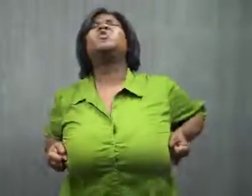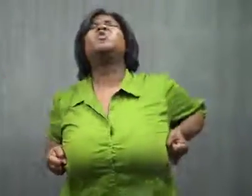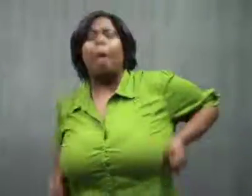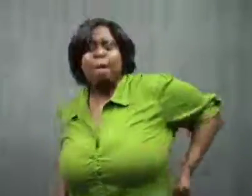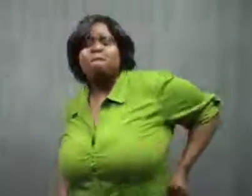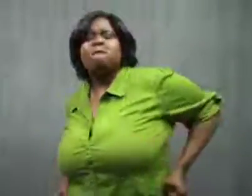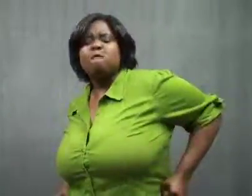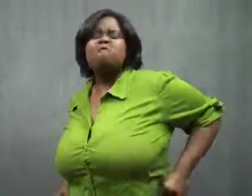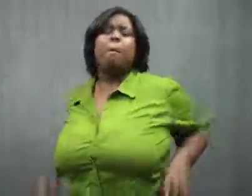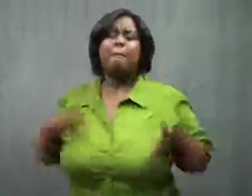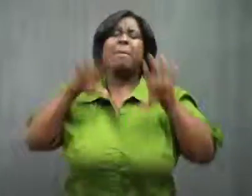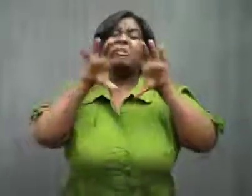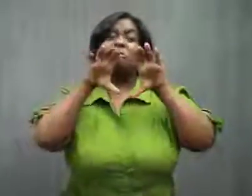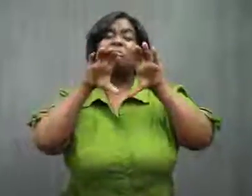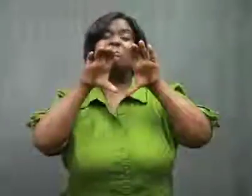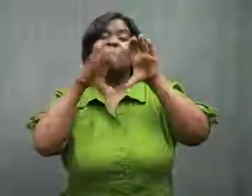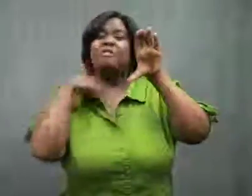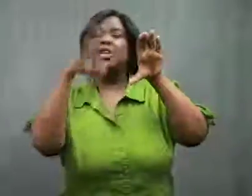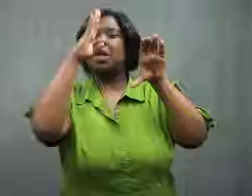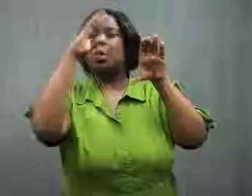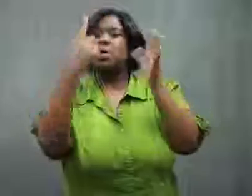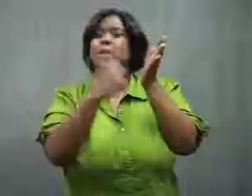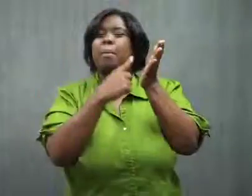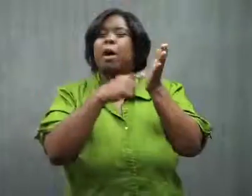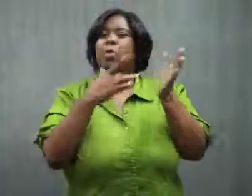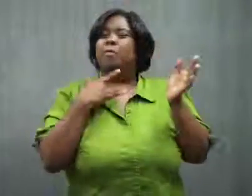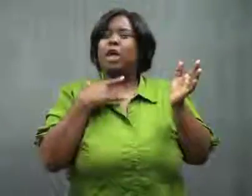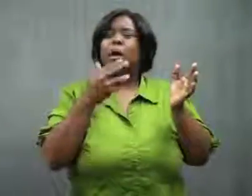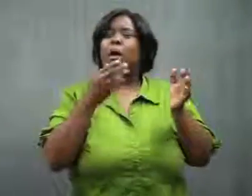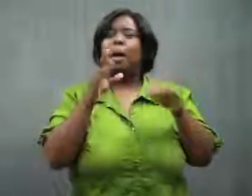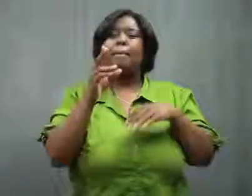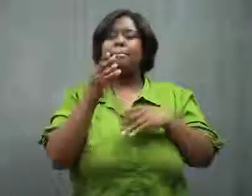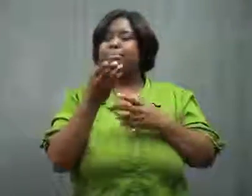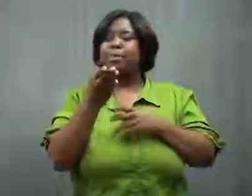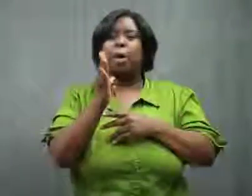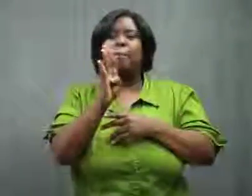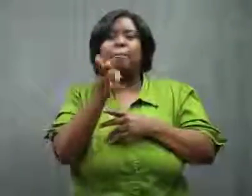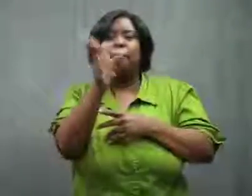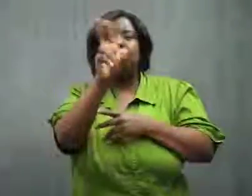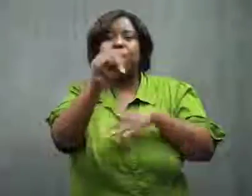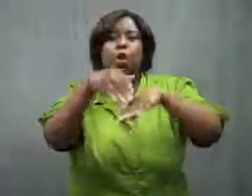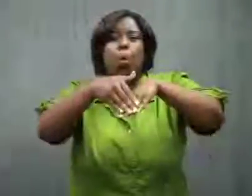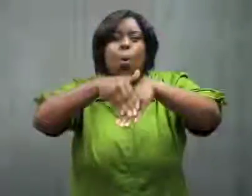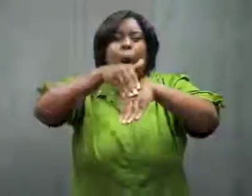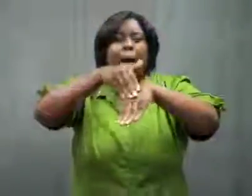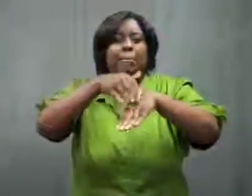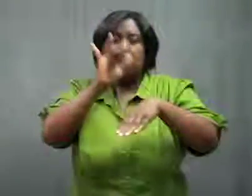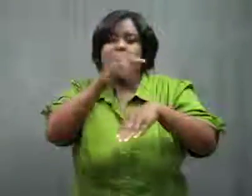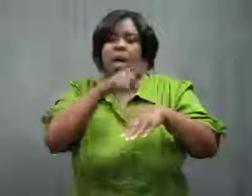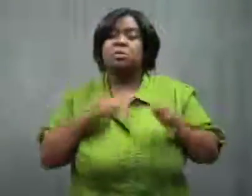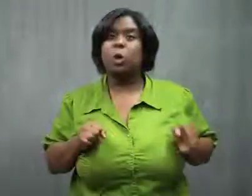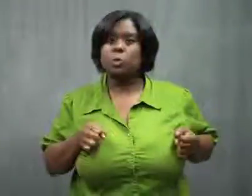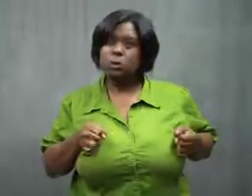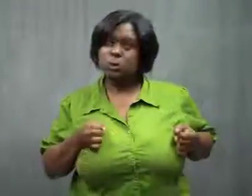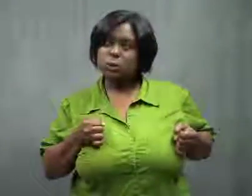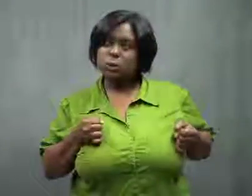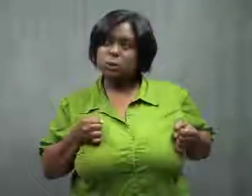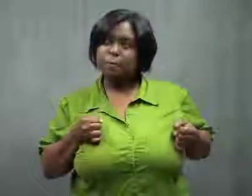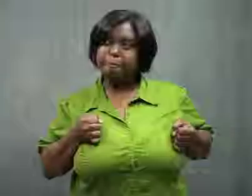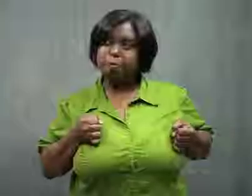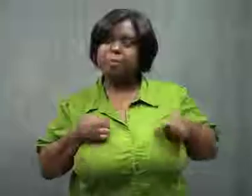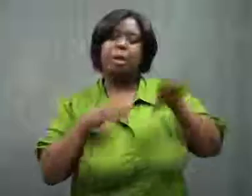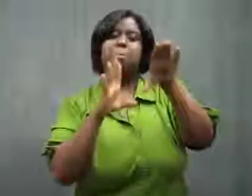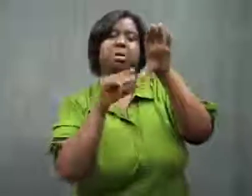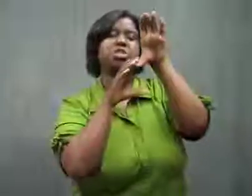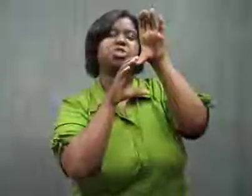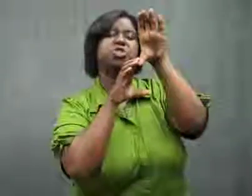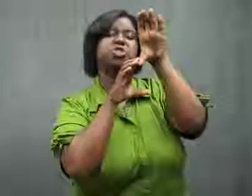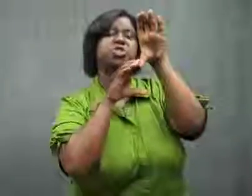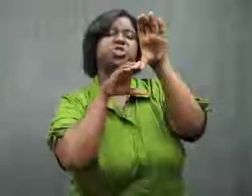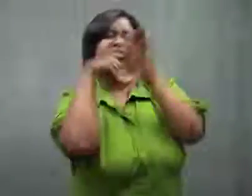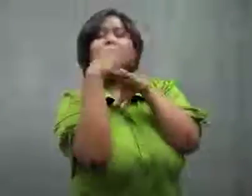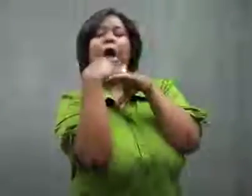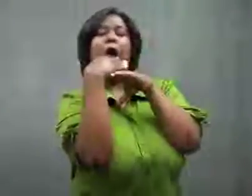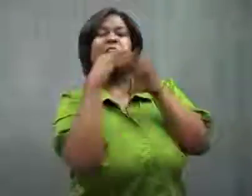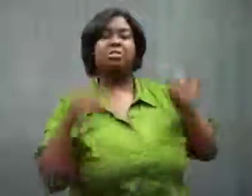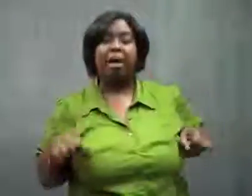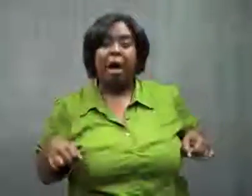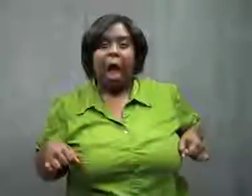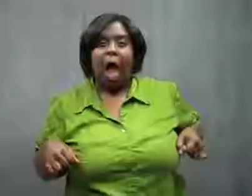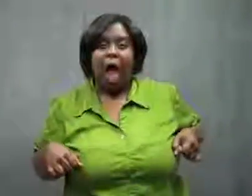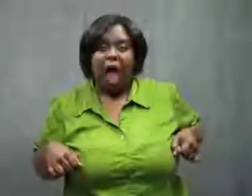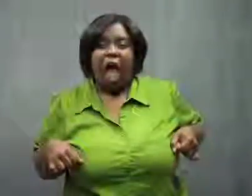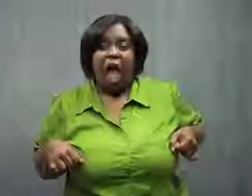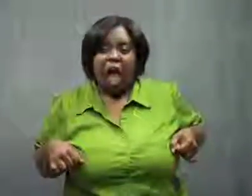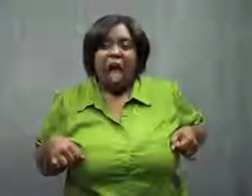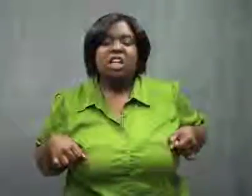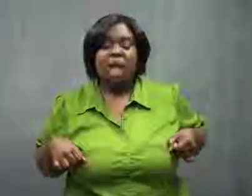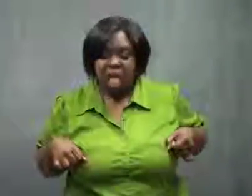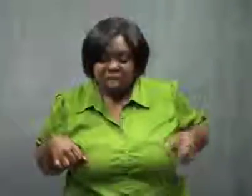I struggled to get them over my butt.. it felt like I was getting rope burn back there.